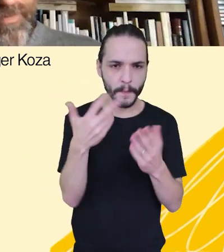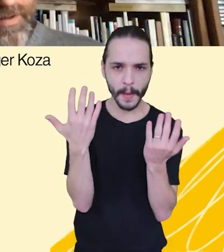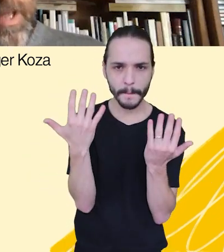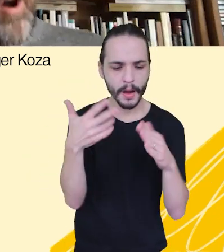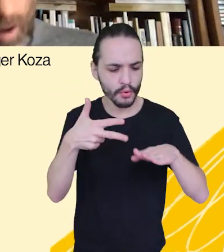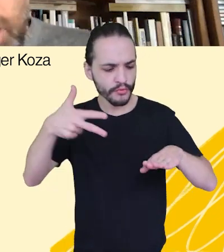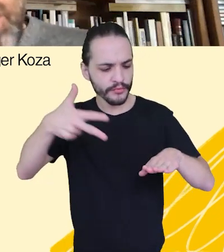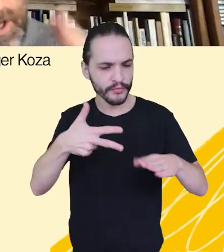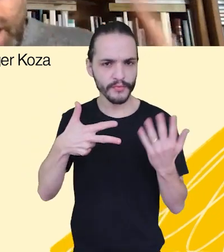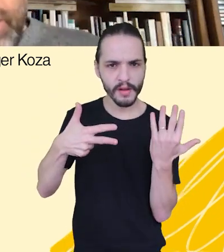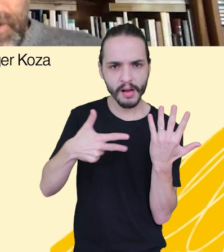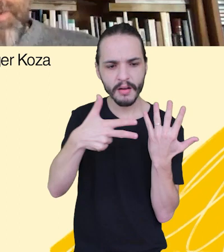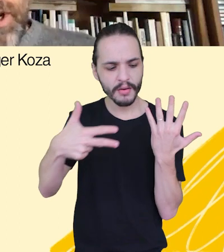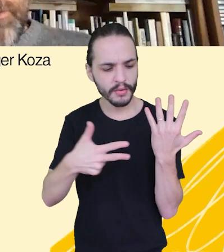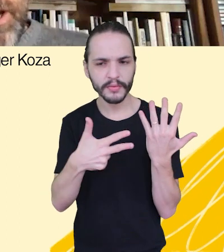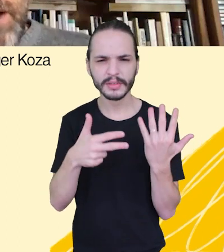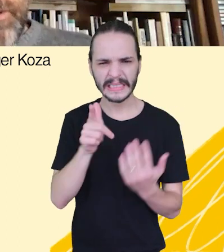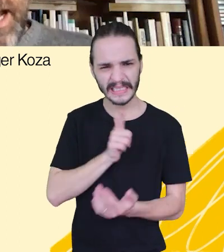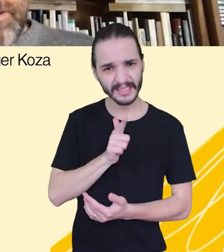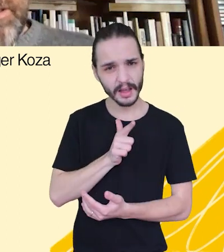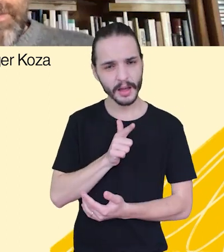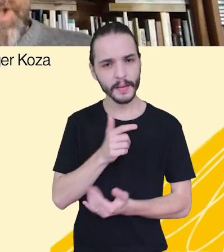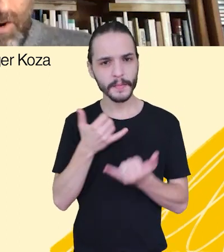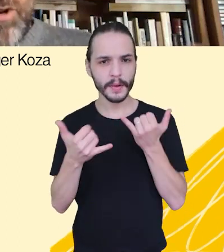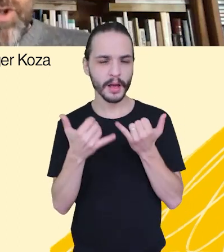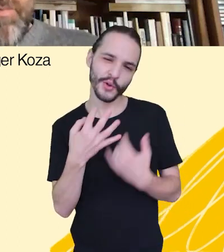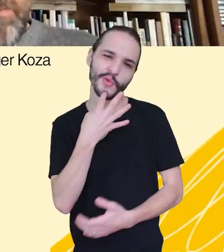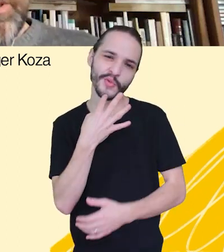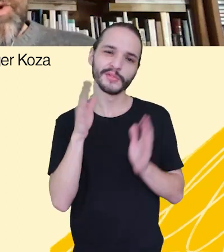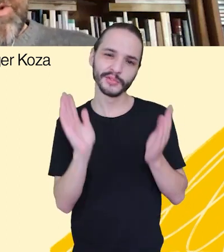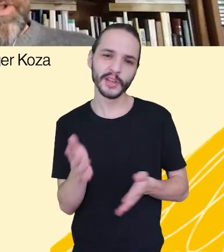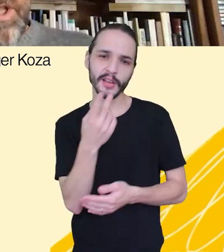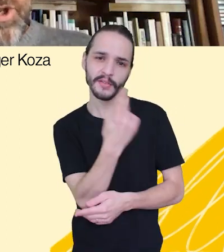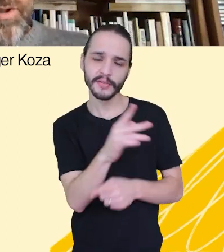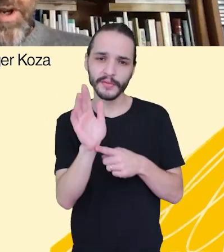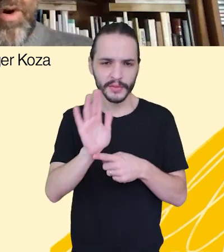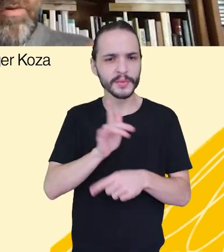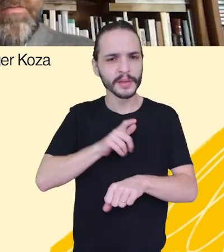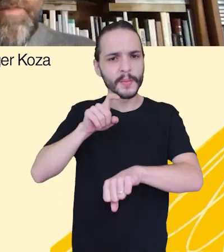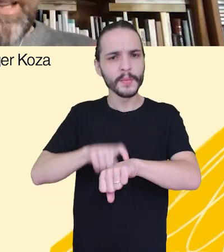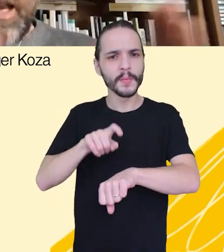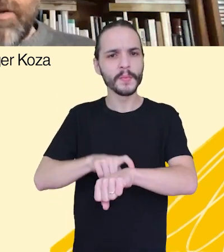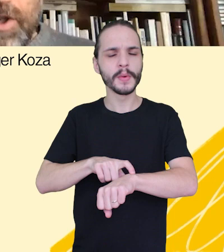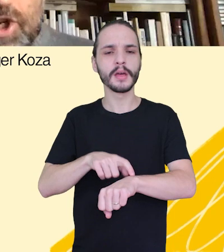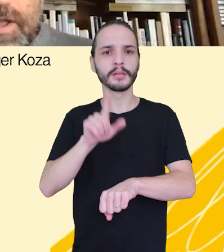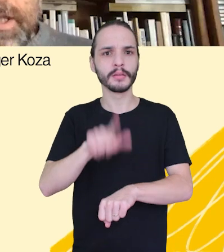knowing the other films you have done, there are also moments that you put the tension on the whole body language.